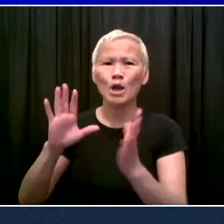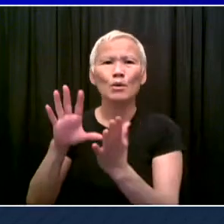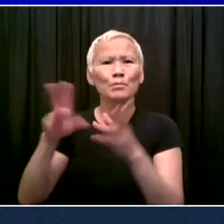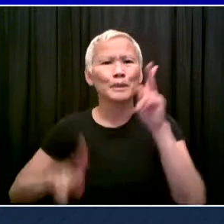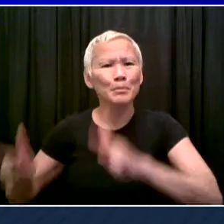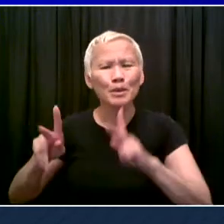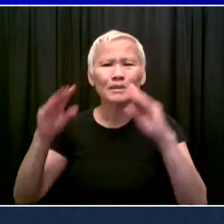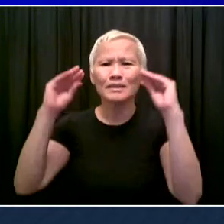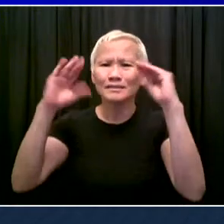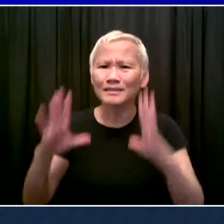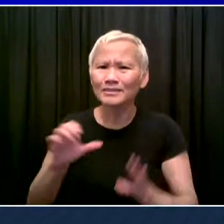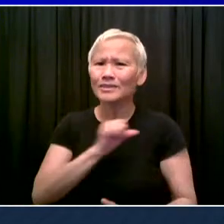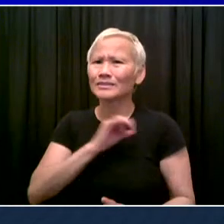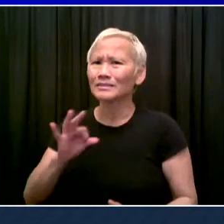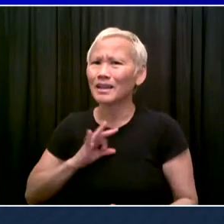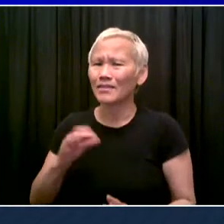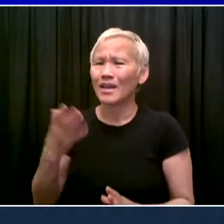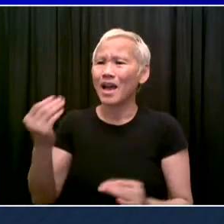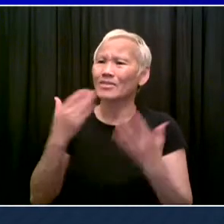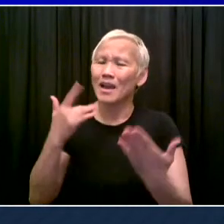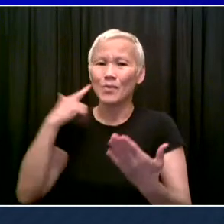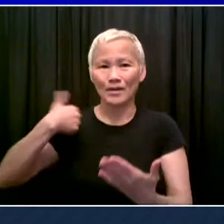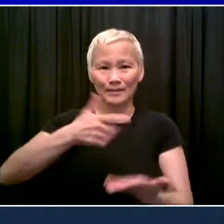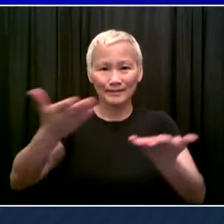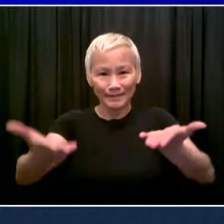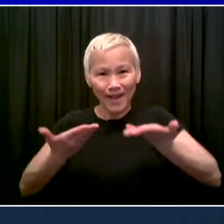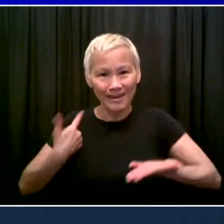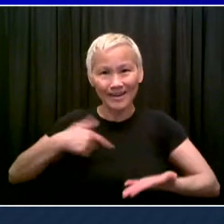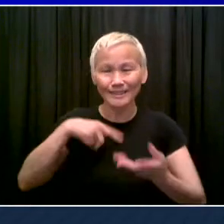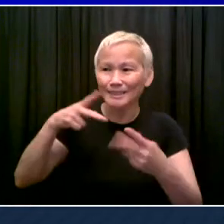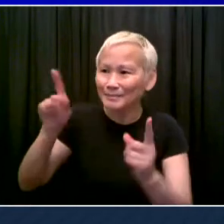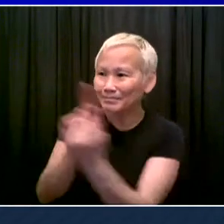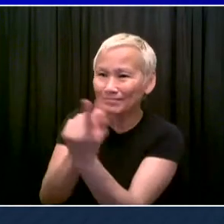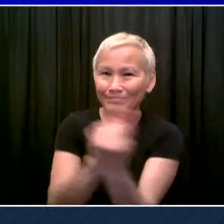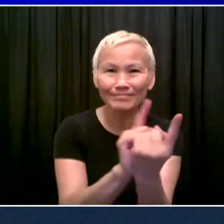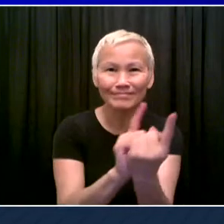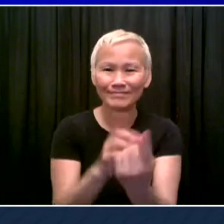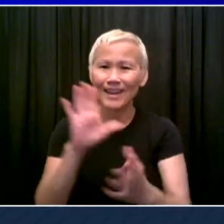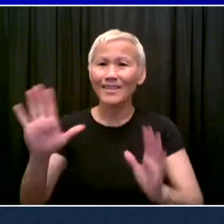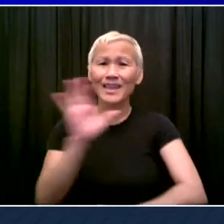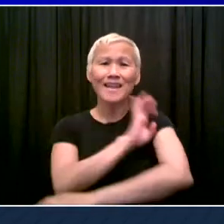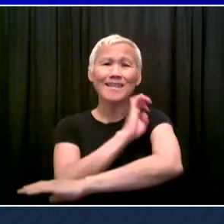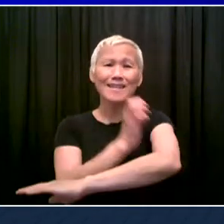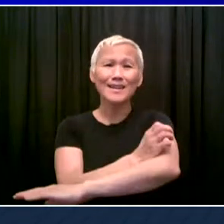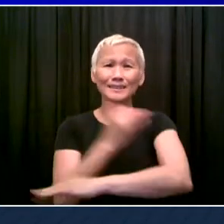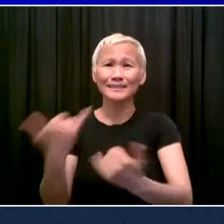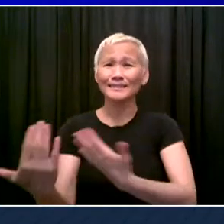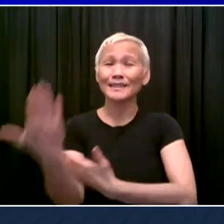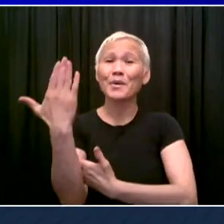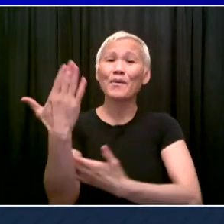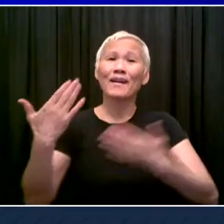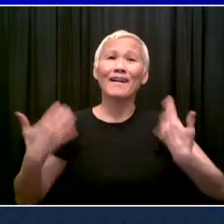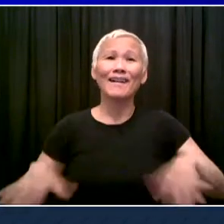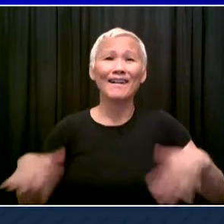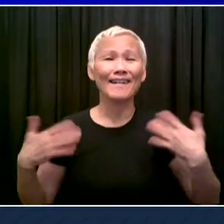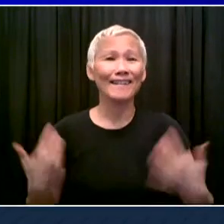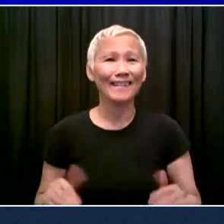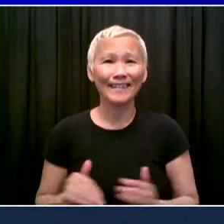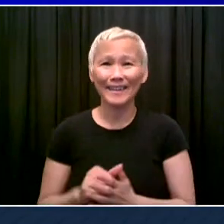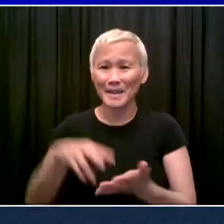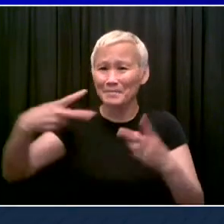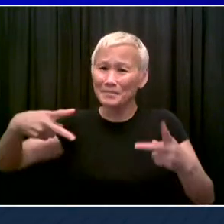EVERYONE AT PS 6